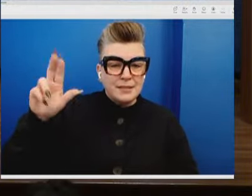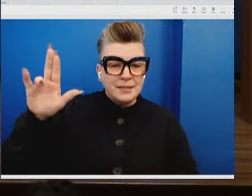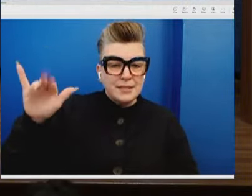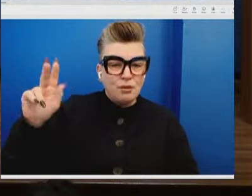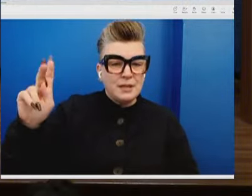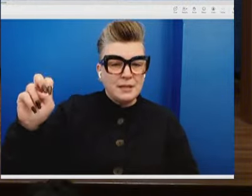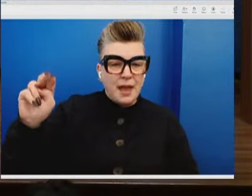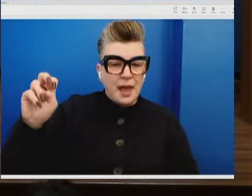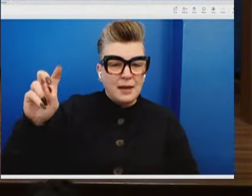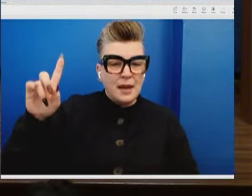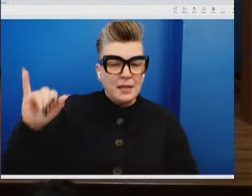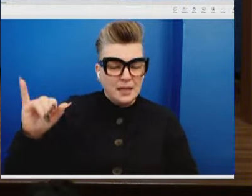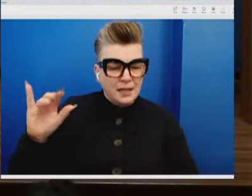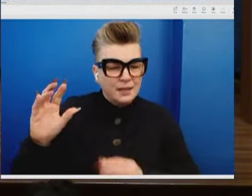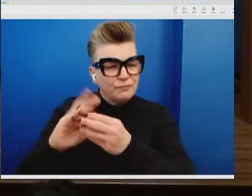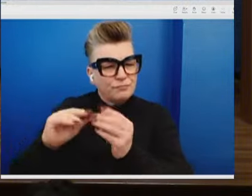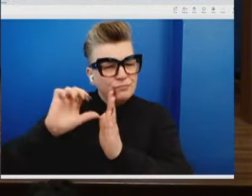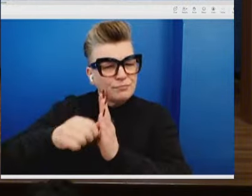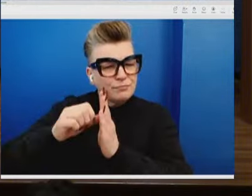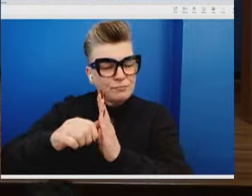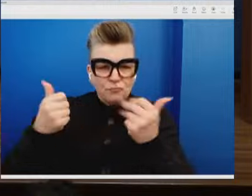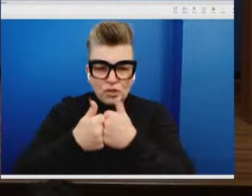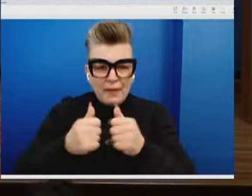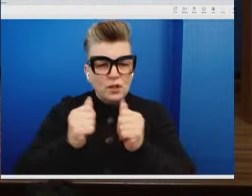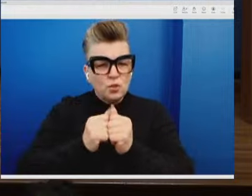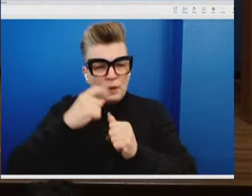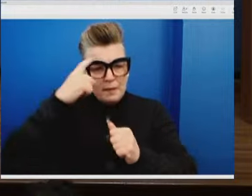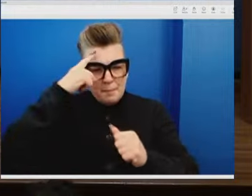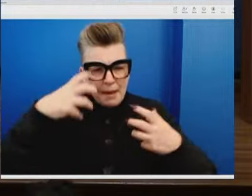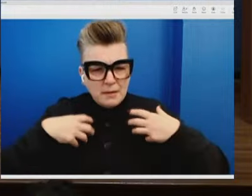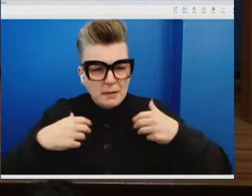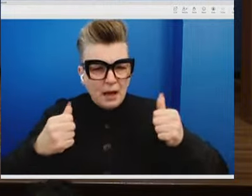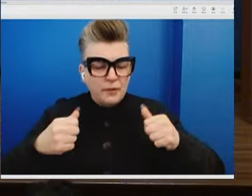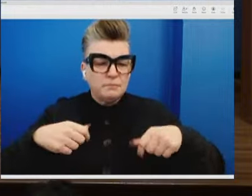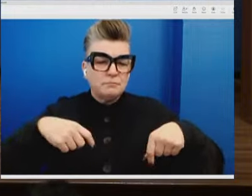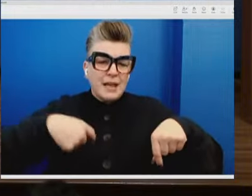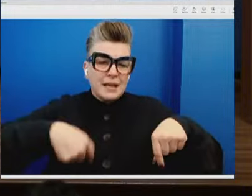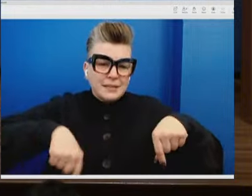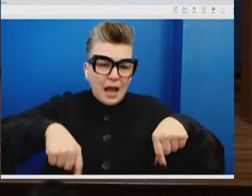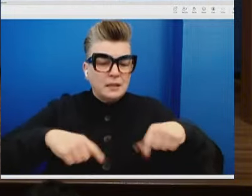the challenges with mental health anxiety and depression that are plaguing so many Americans.